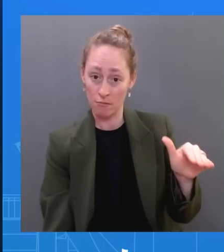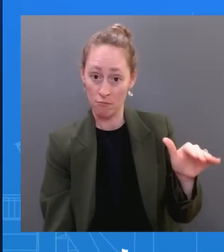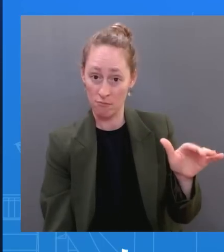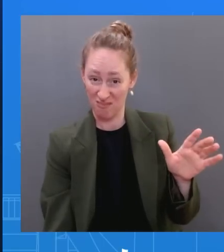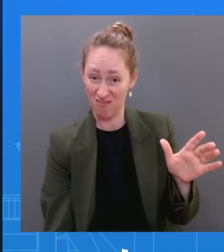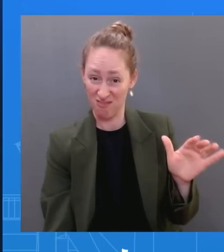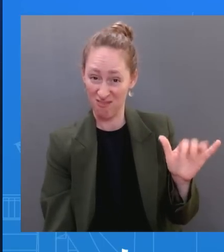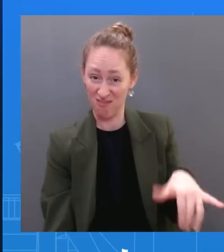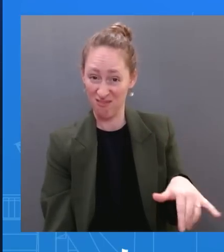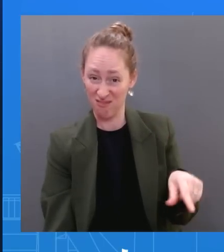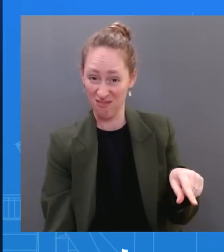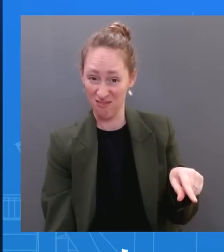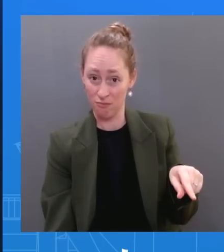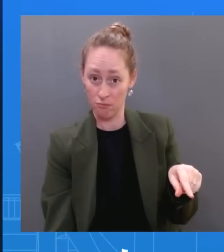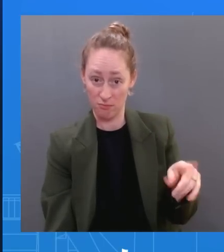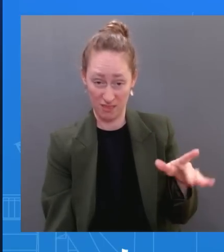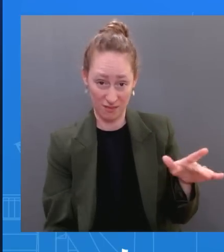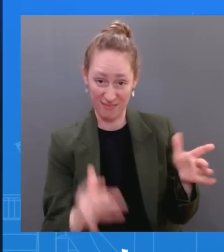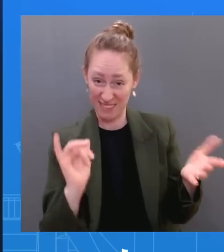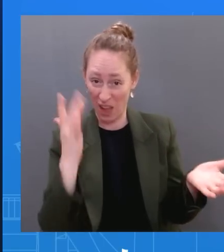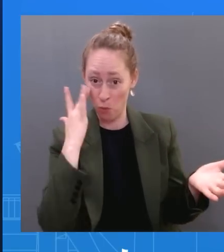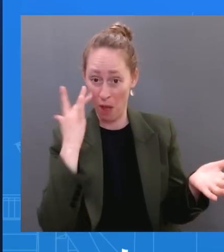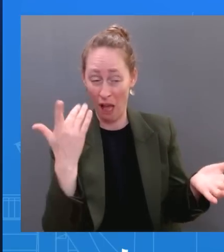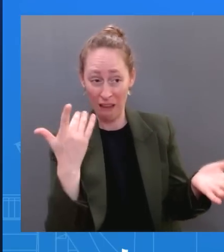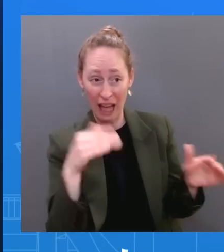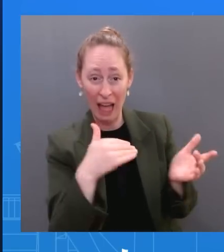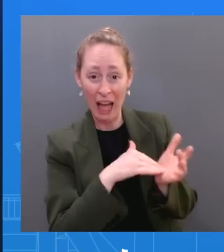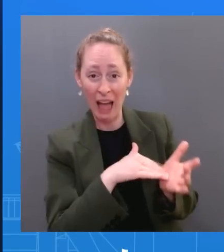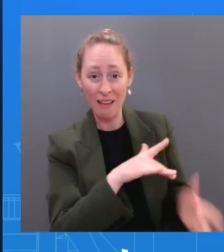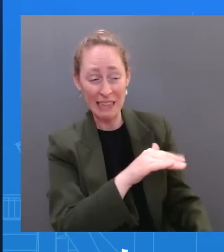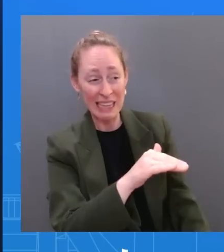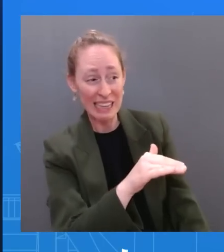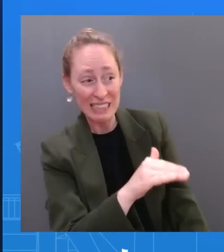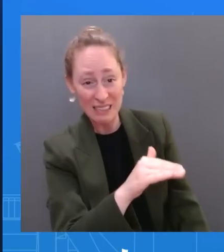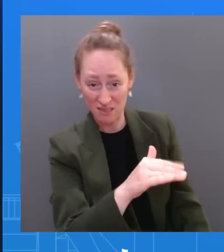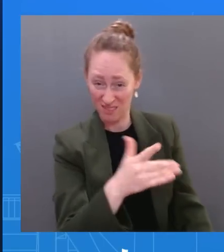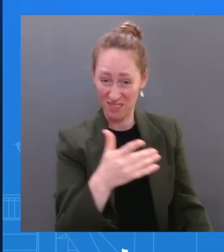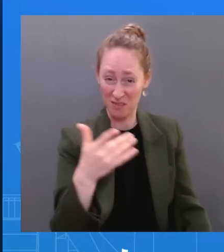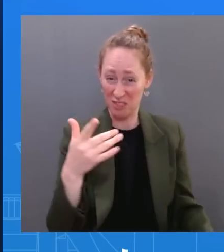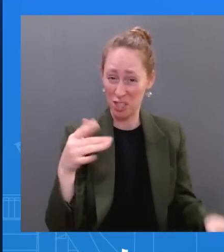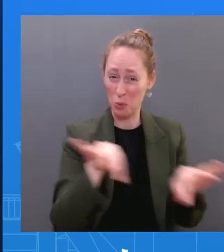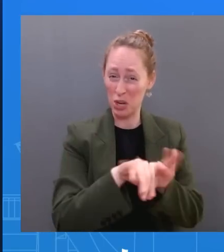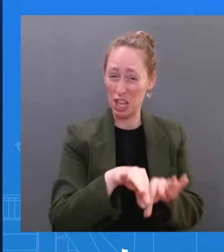Mr. Sullivan: Well, first, we've already seen OPEC take a meaningful step with respect to the increase